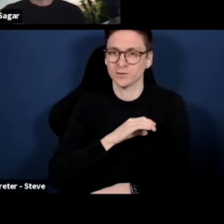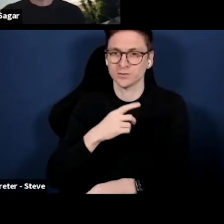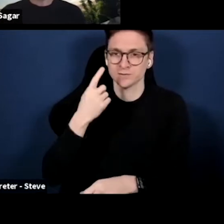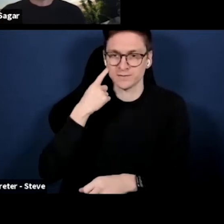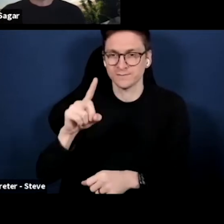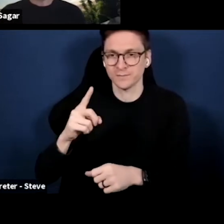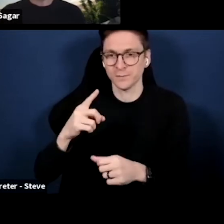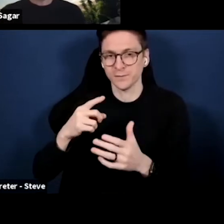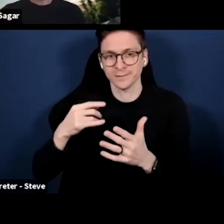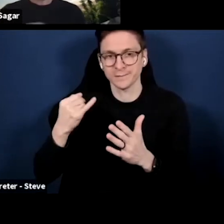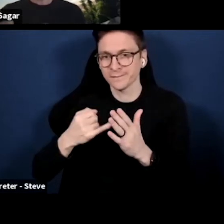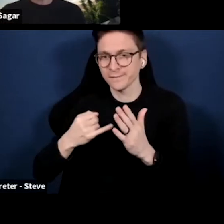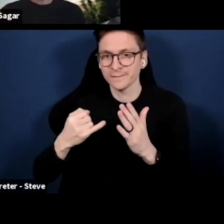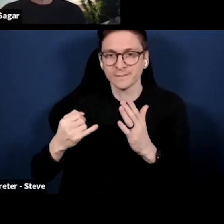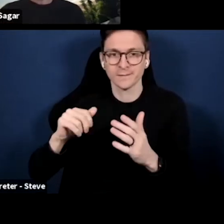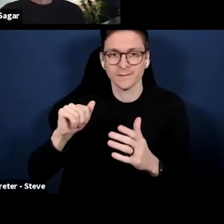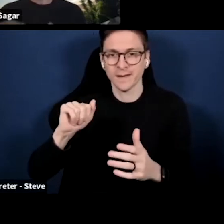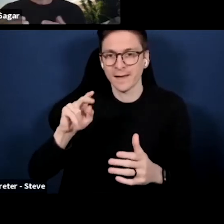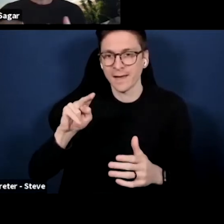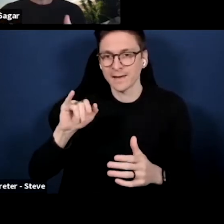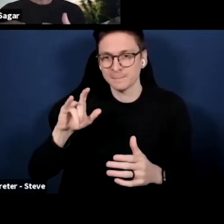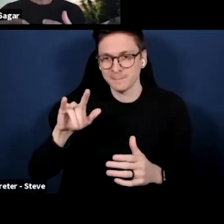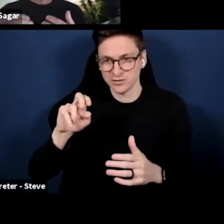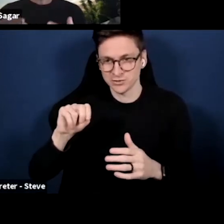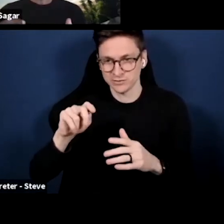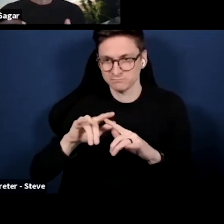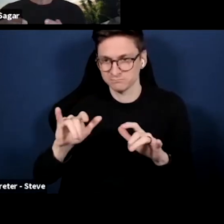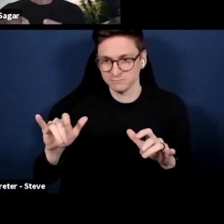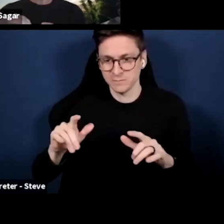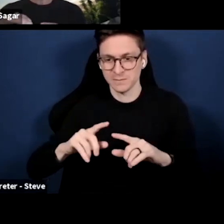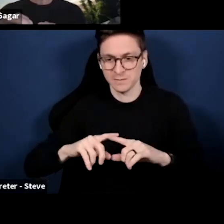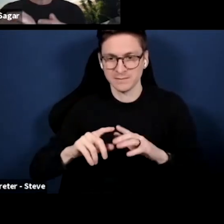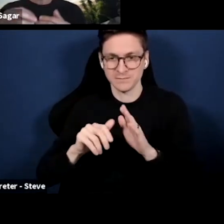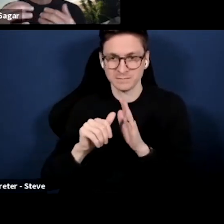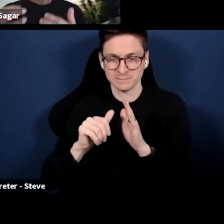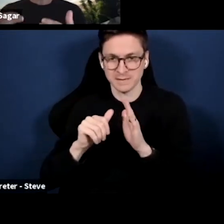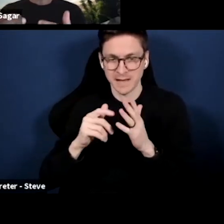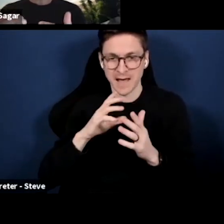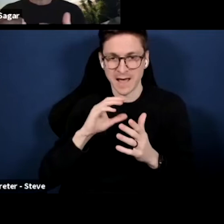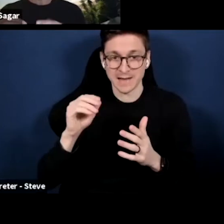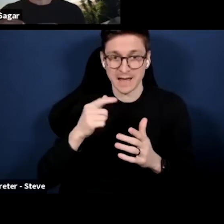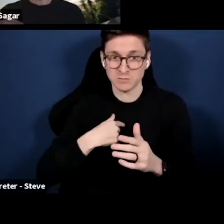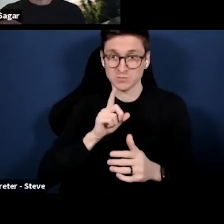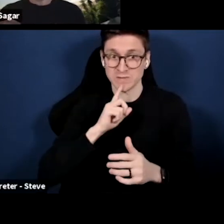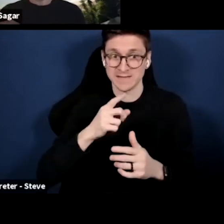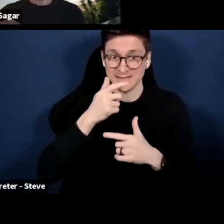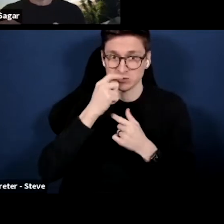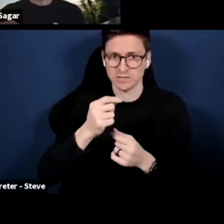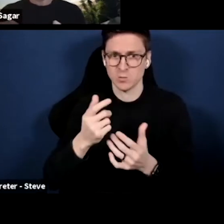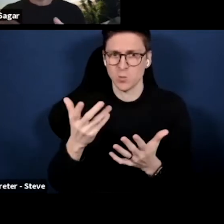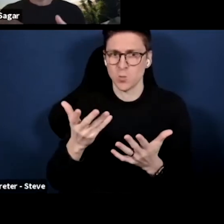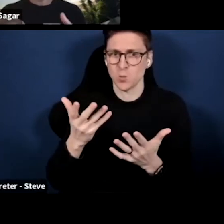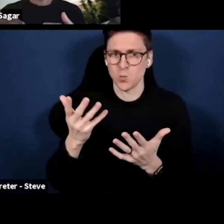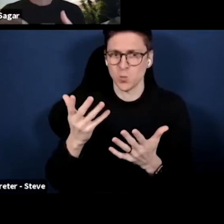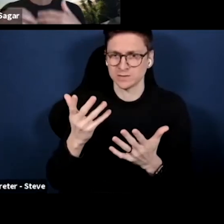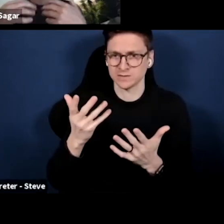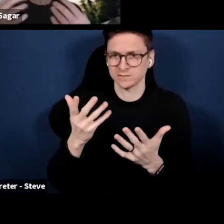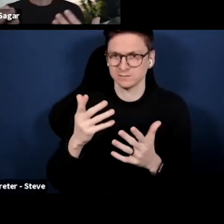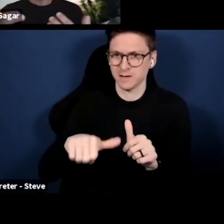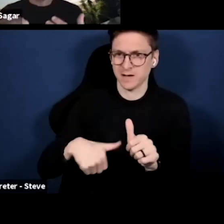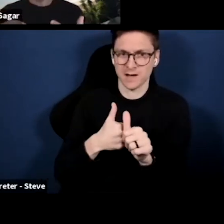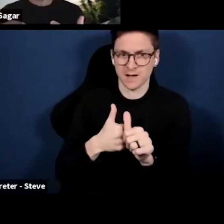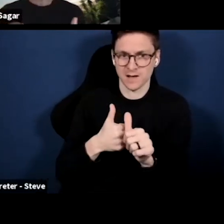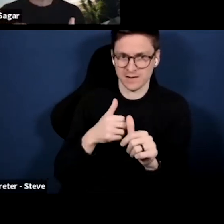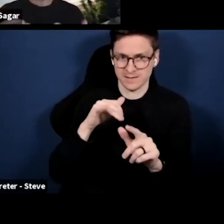so forth but i got really interested in what is the driving force of you know what makes people